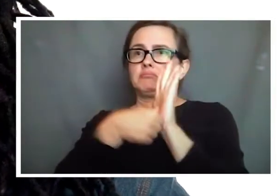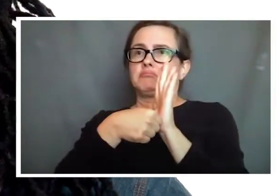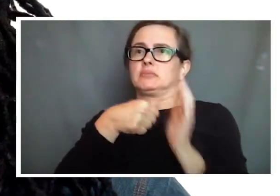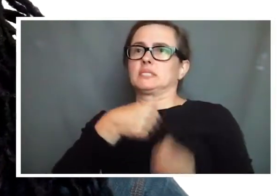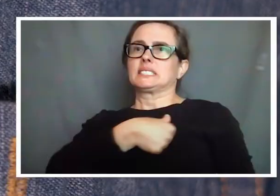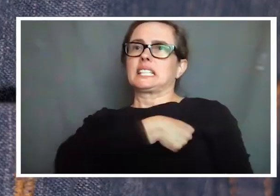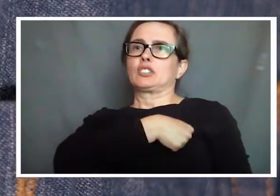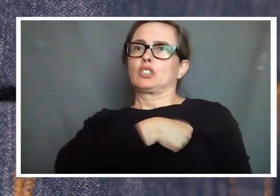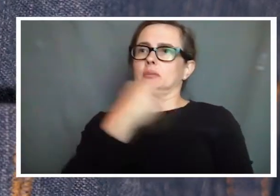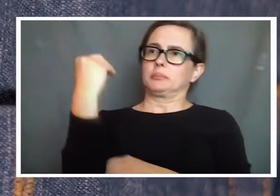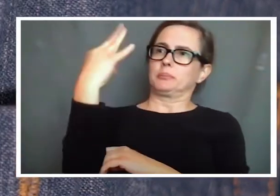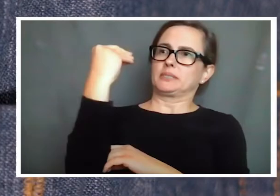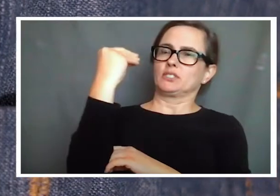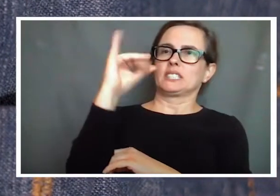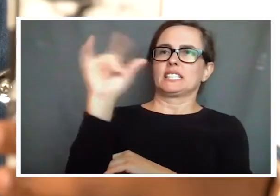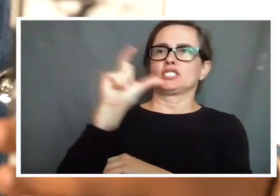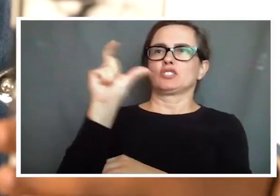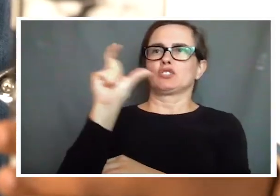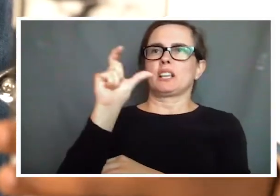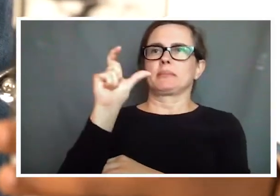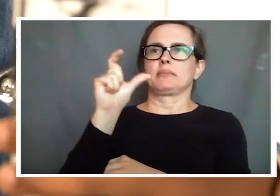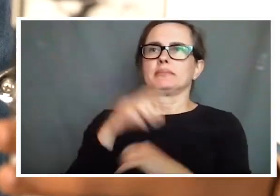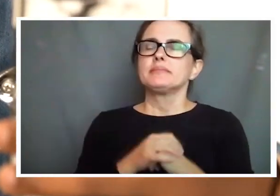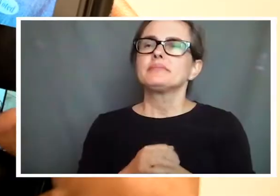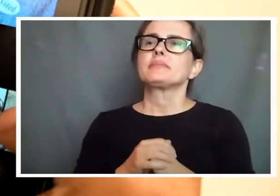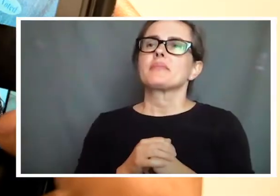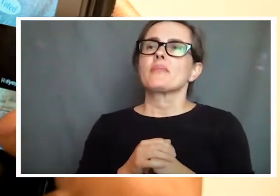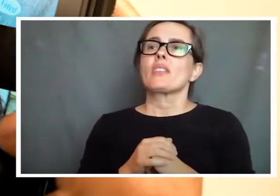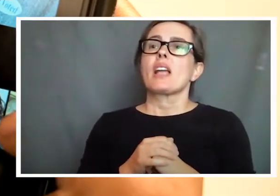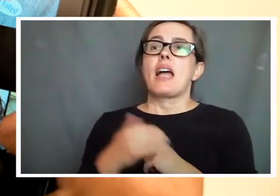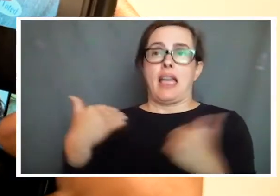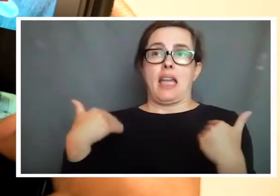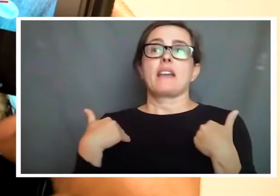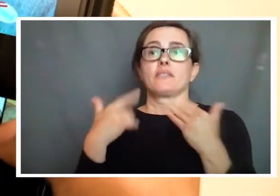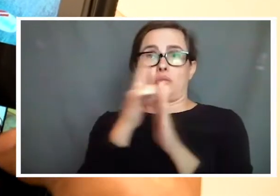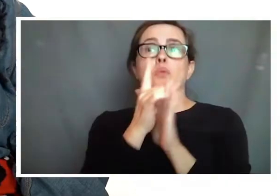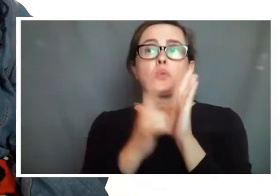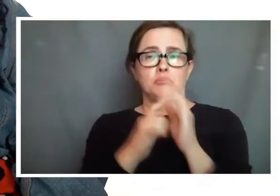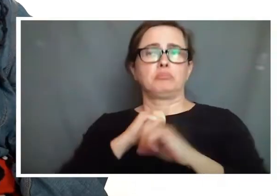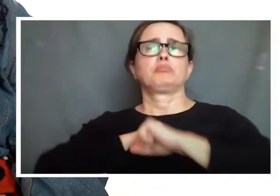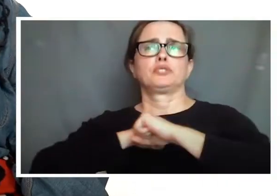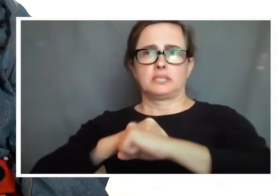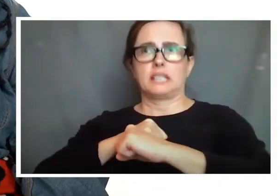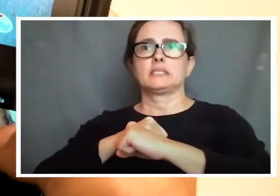And where to put your I Voted sticker. What Instagram filters would make this I Voted sticker pop? Valencia.